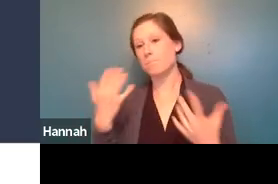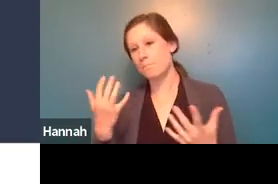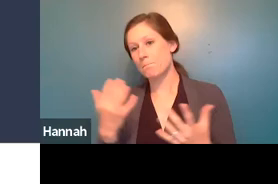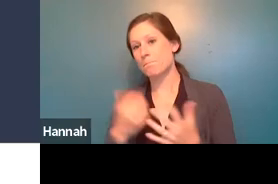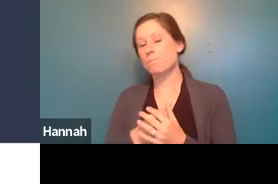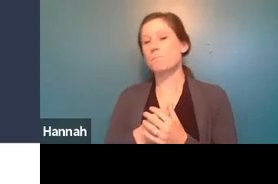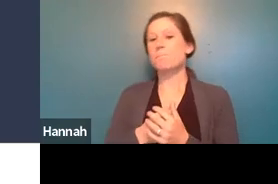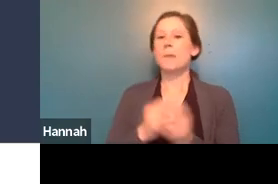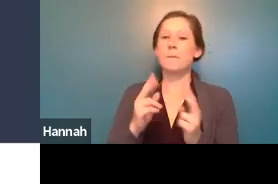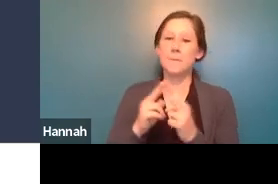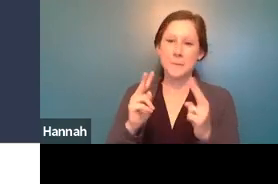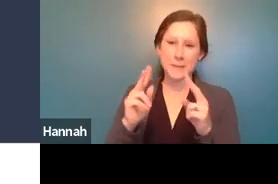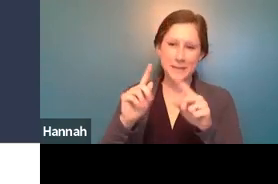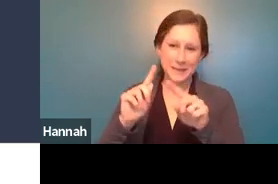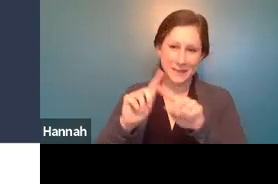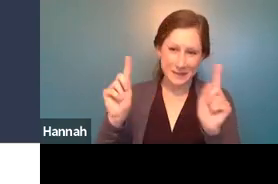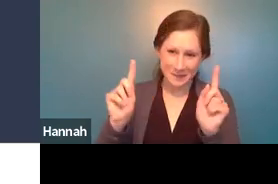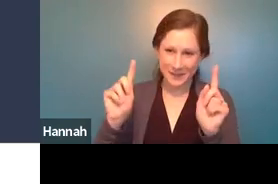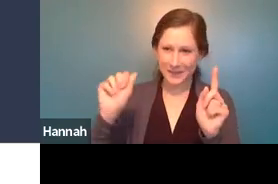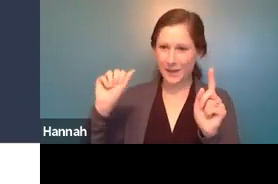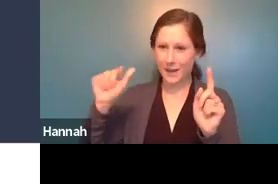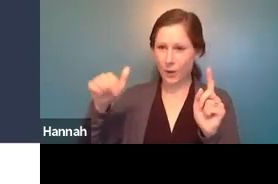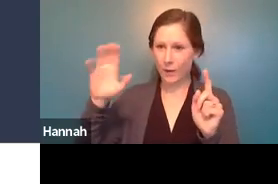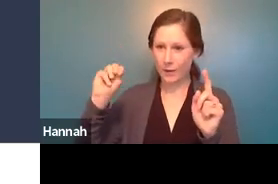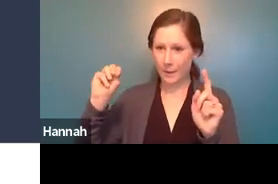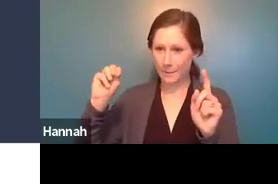very different aquarium world that we're seeing right now.